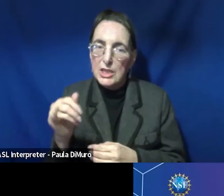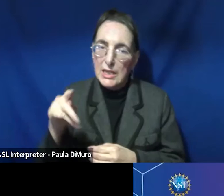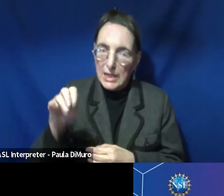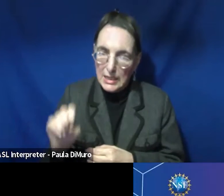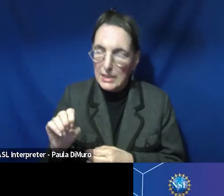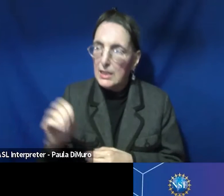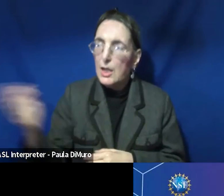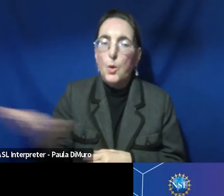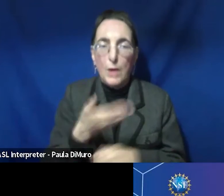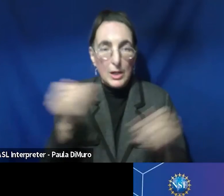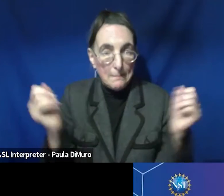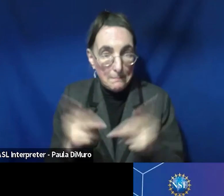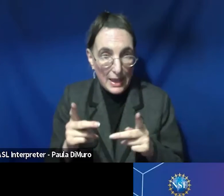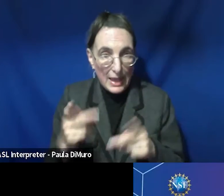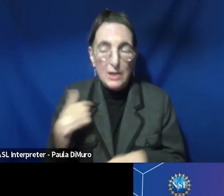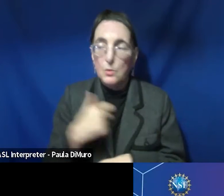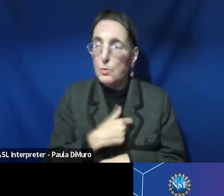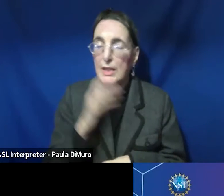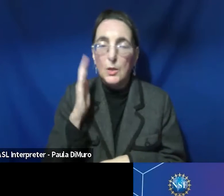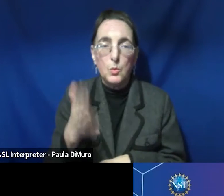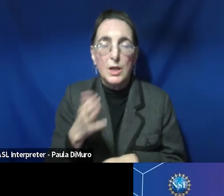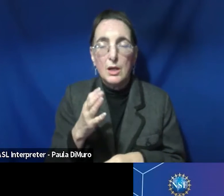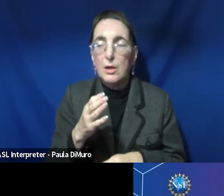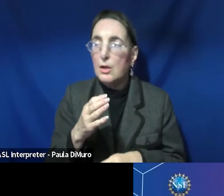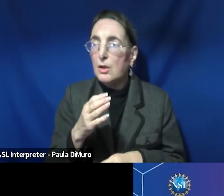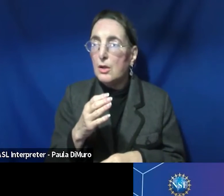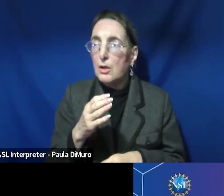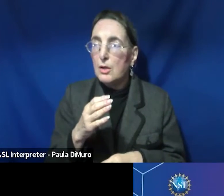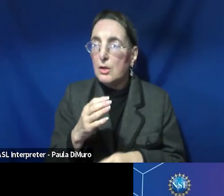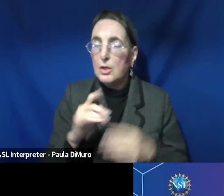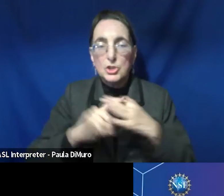We are going to move into the live Q&A portion of this.